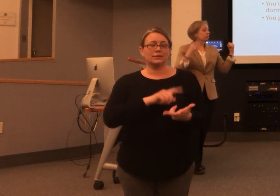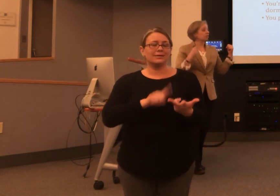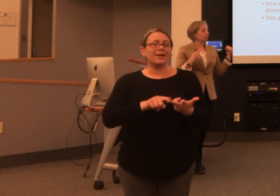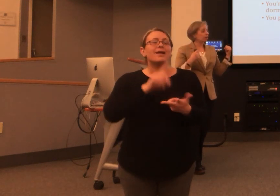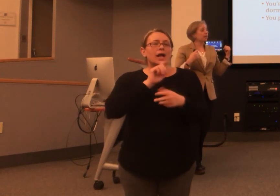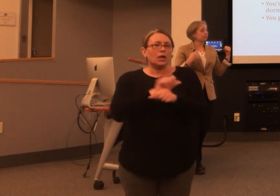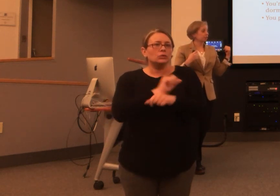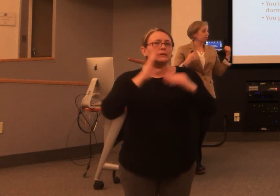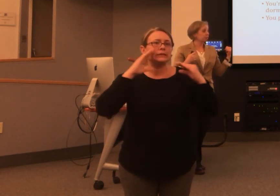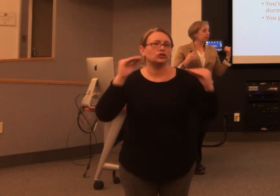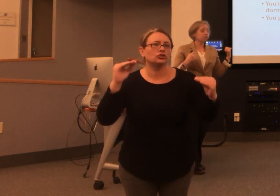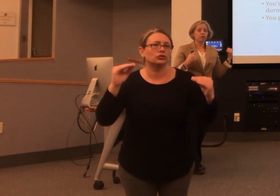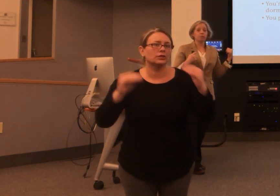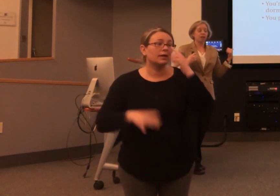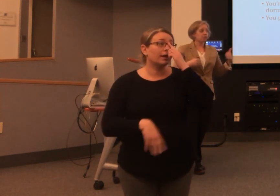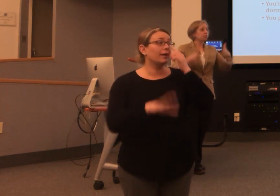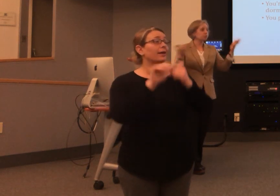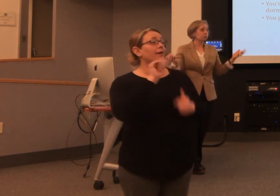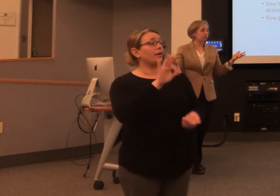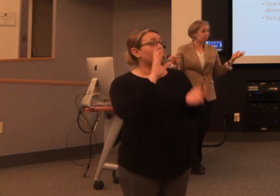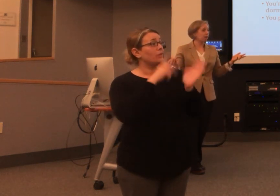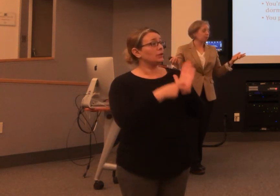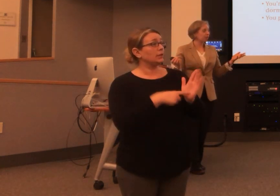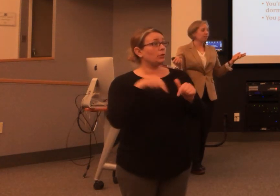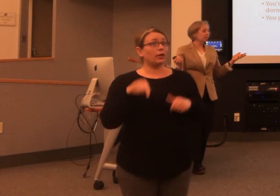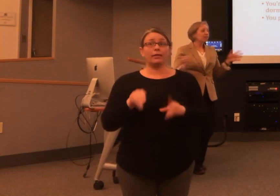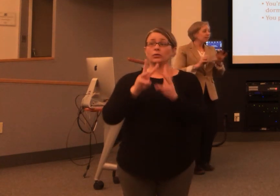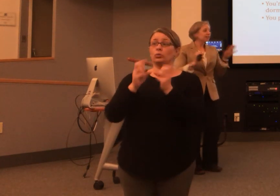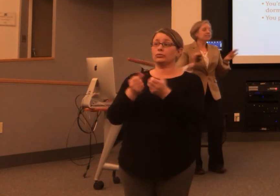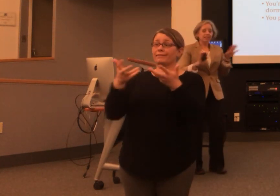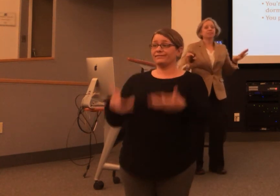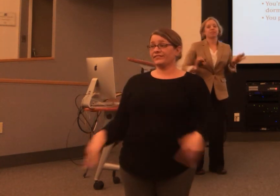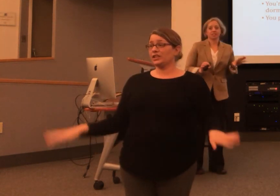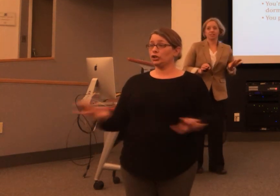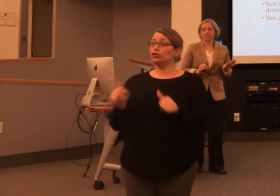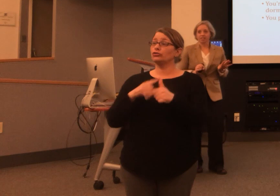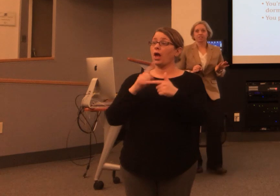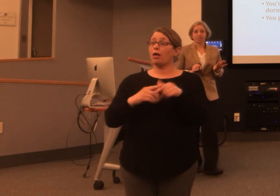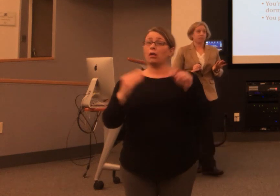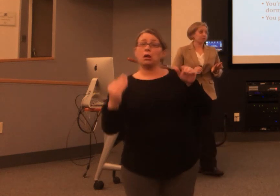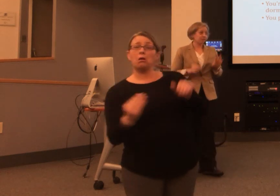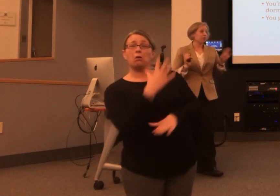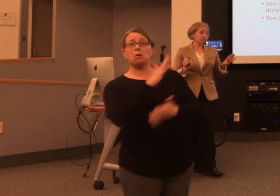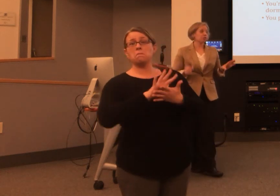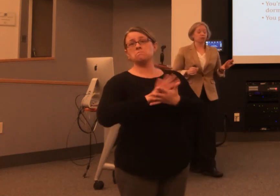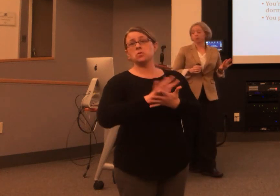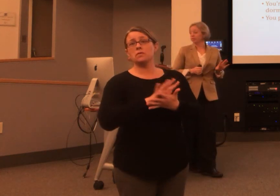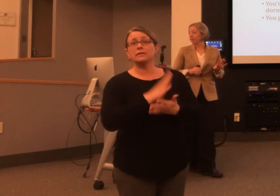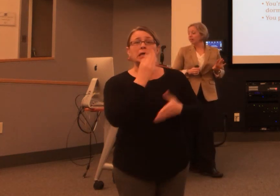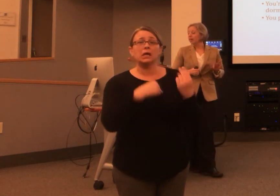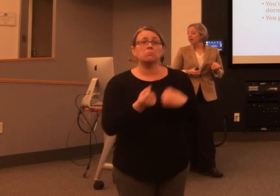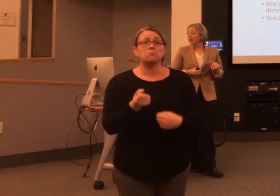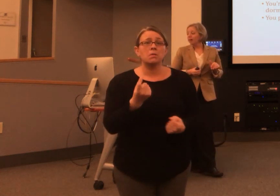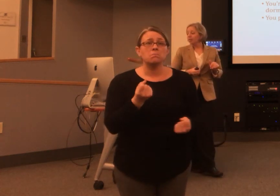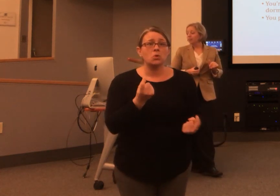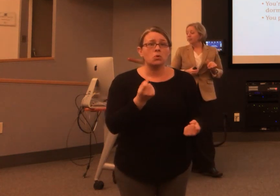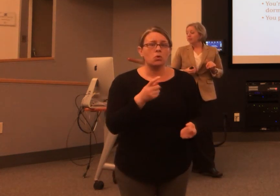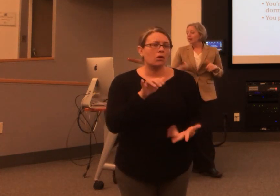and we start broadcasting and filming here for everybody afterwards, and we put out popcorn, that's not the face-to-face teaching exception. Now we're just showing a movie.